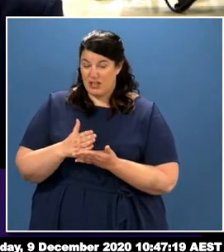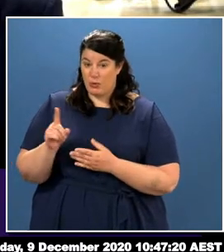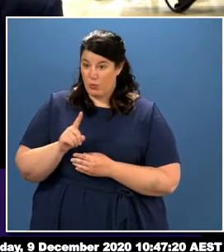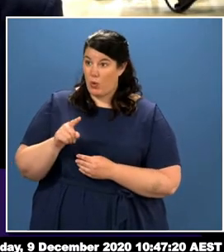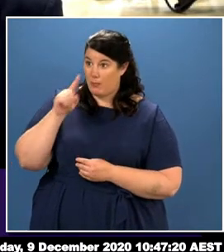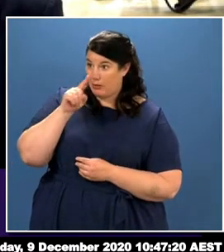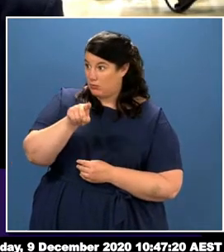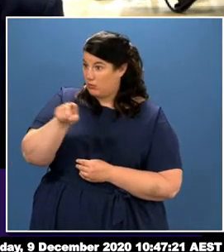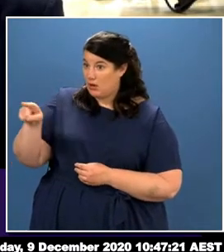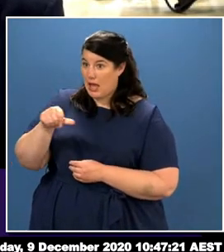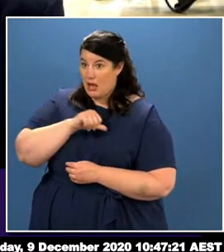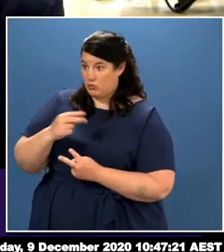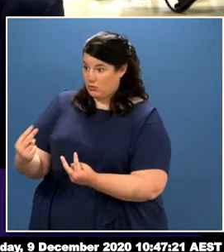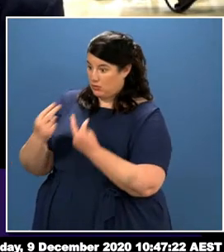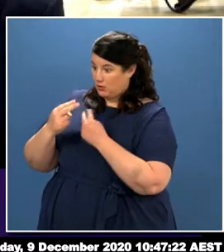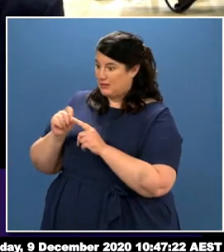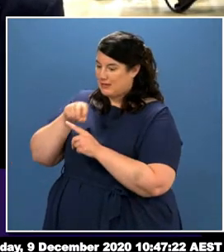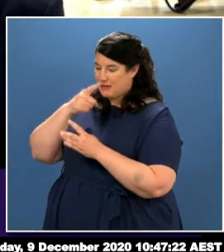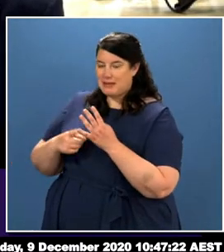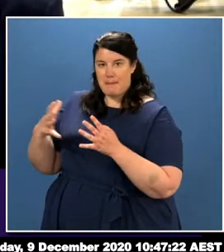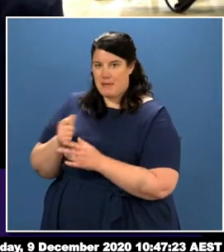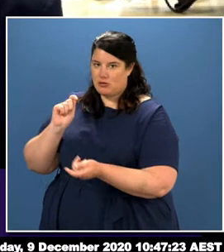need to start modifying so people with disability won't always hear